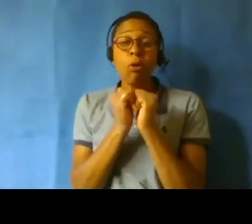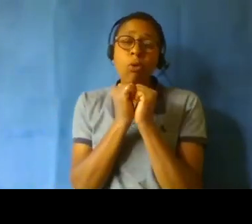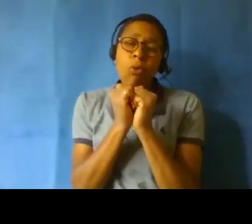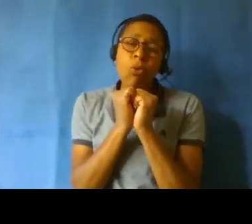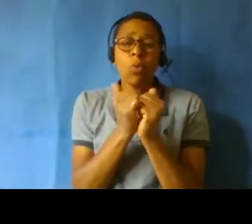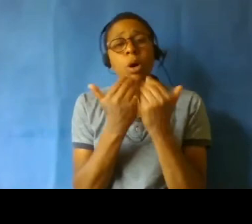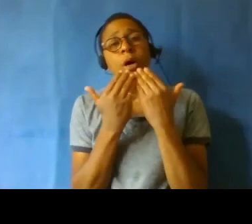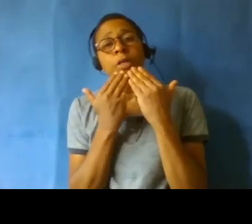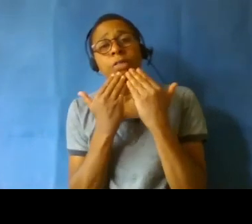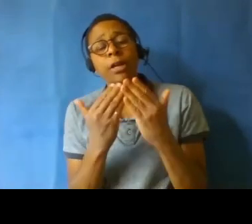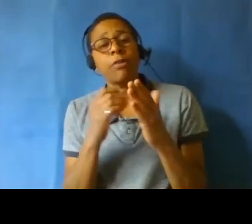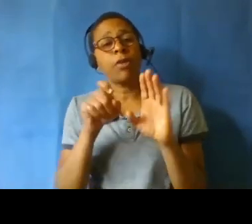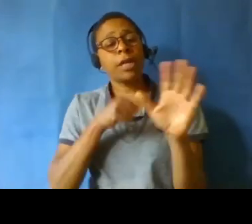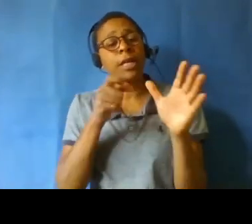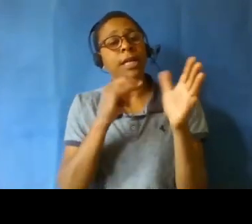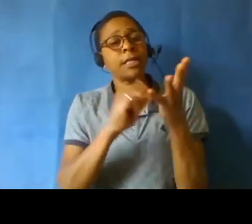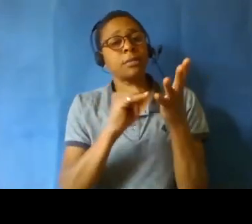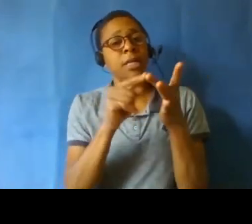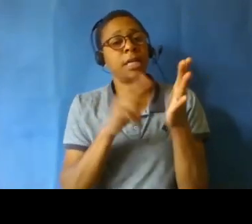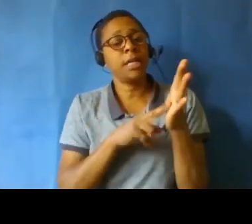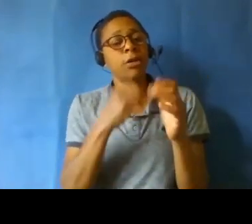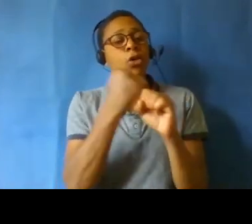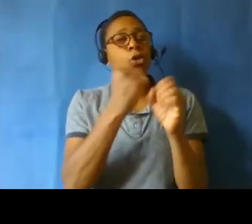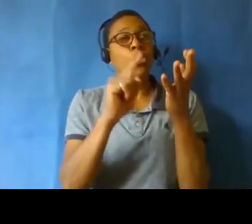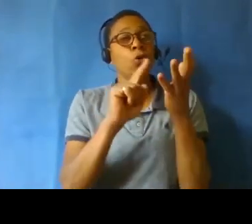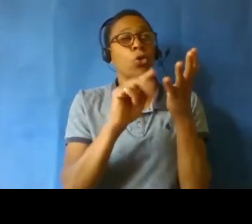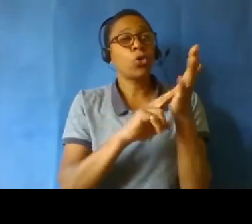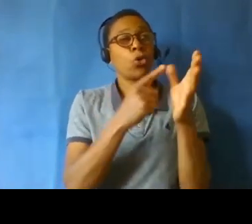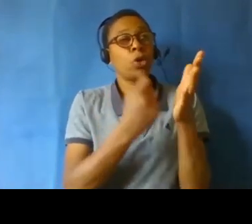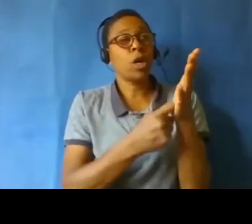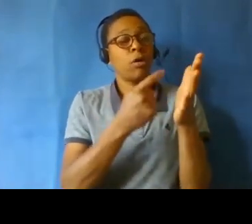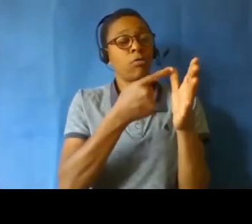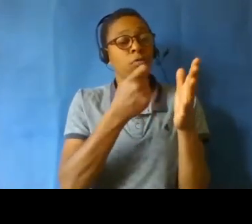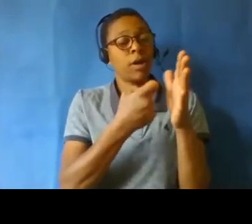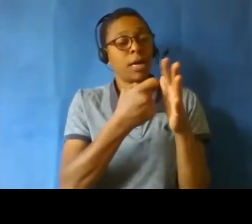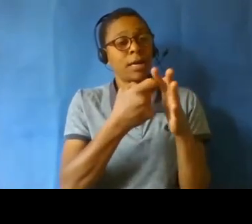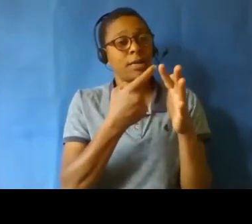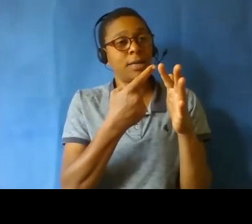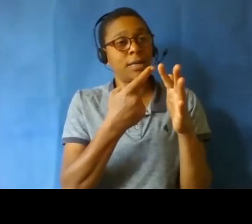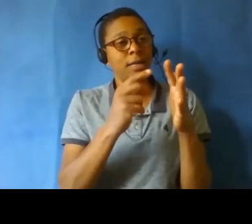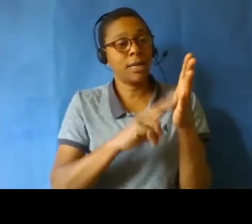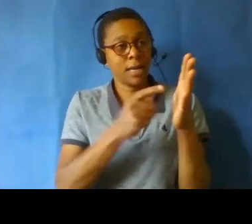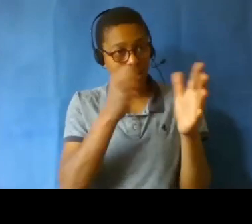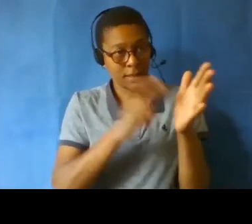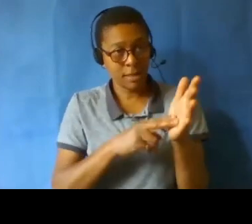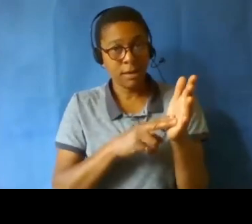Ratnam for her suggestions and solidarity during this process thanks to